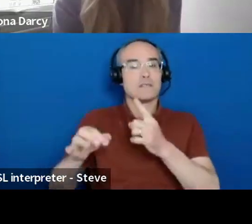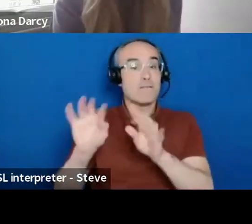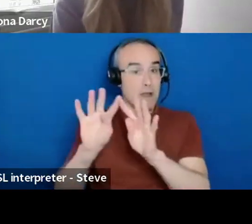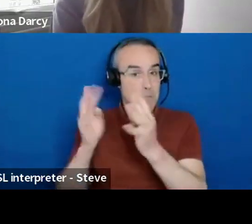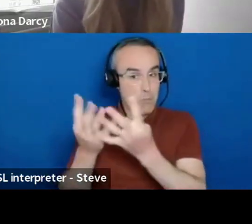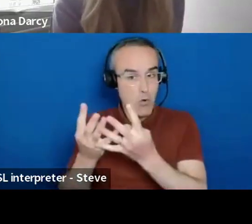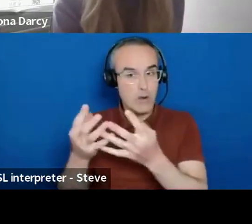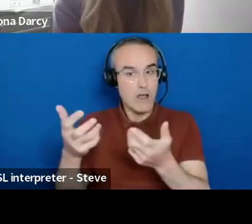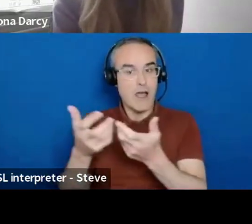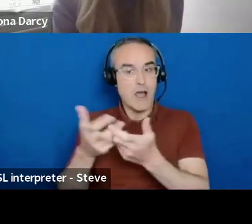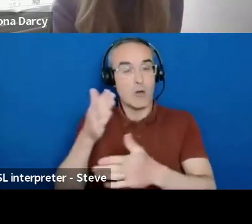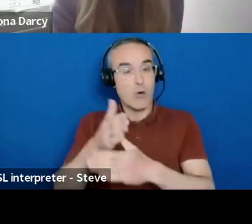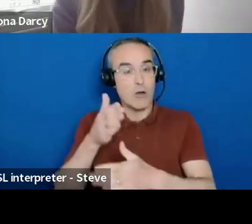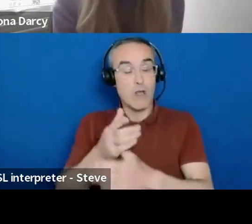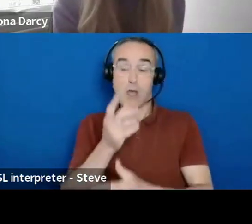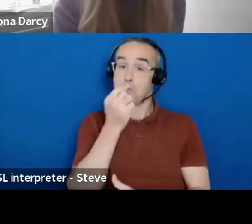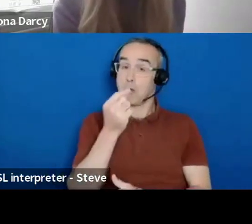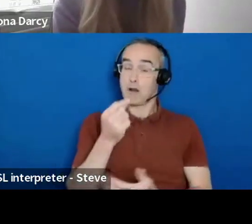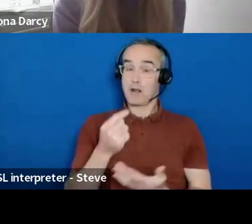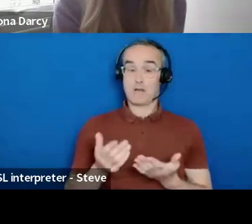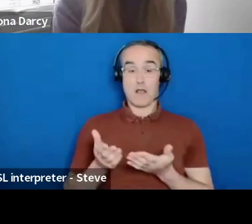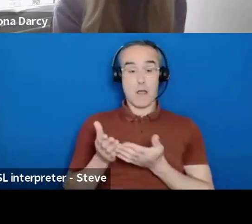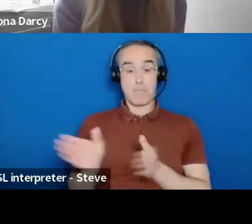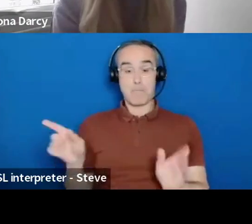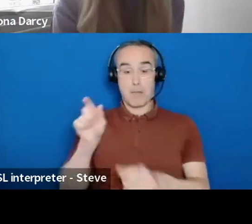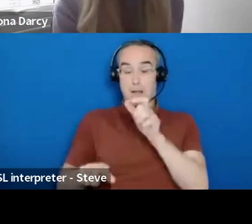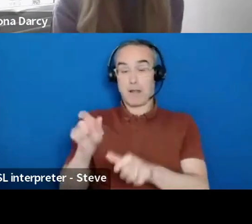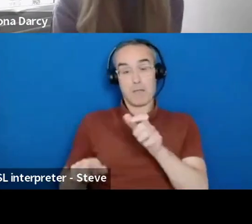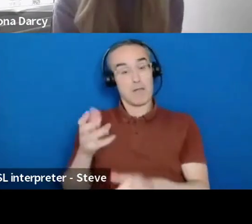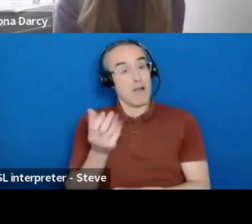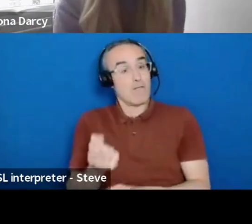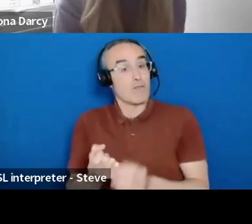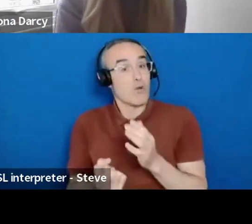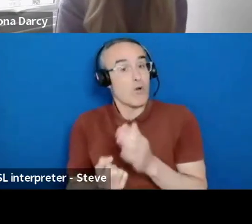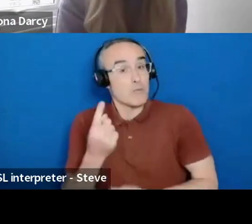the opportunity for members of the public to, to come in and view them at work.